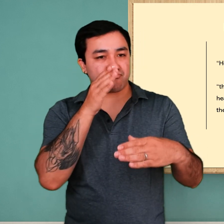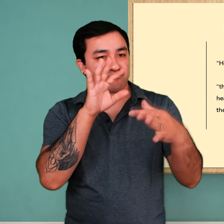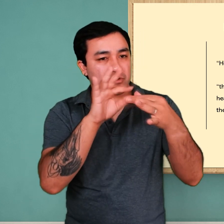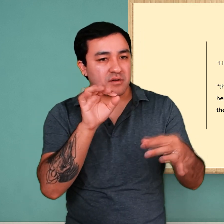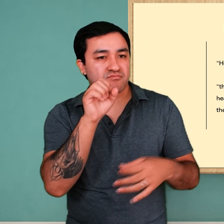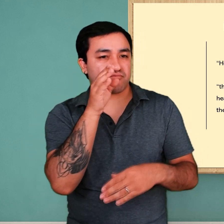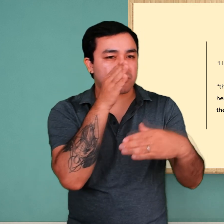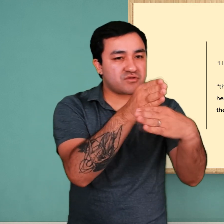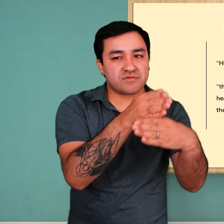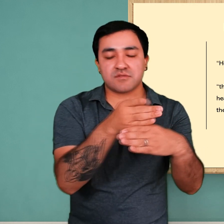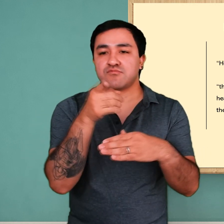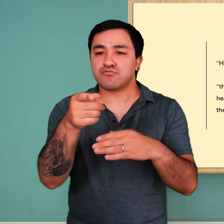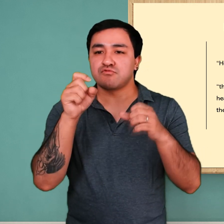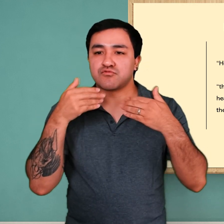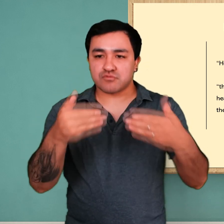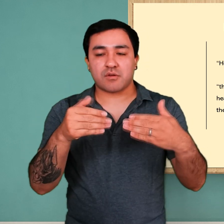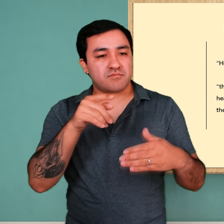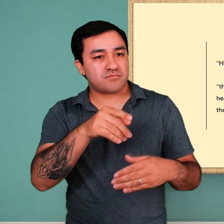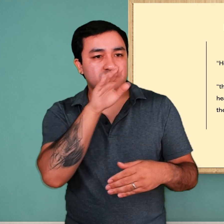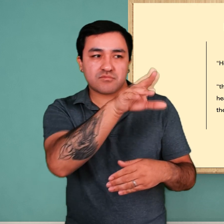It is even more important to call it out when you can.